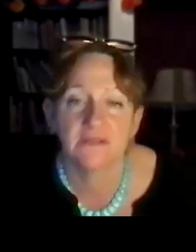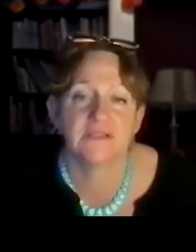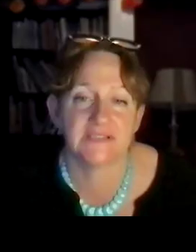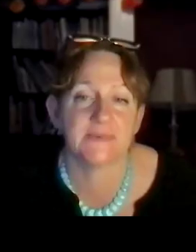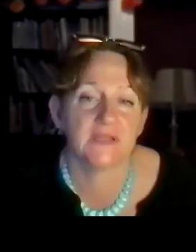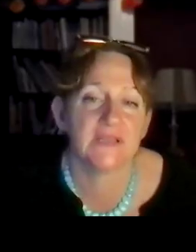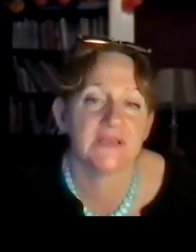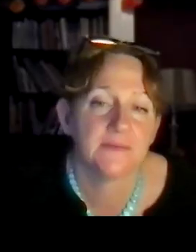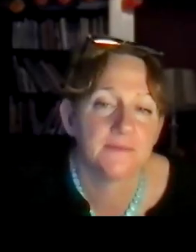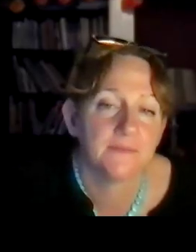Meriah: disability.